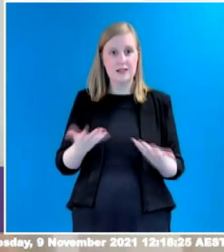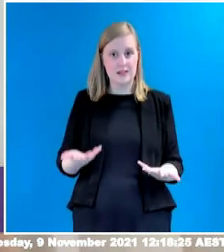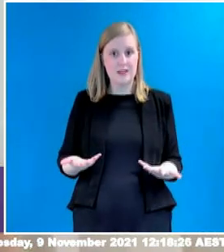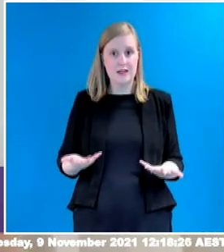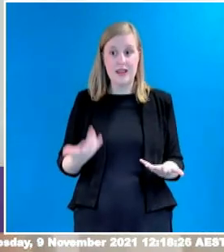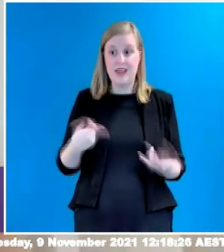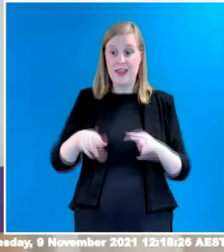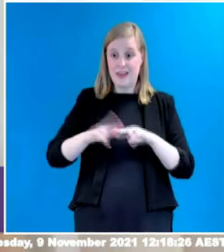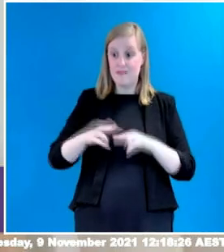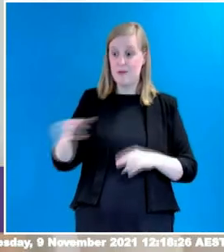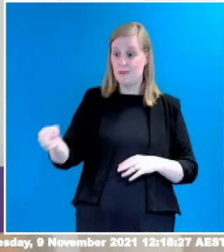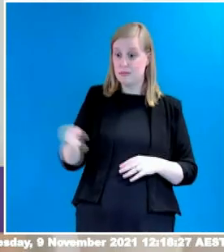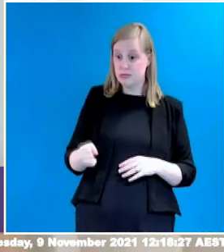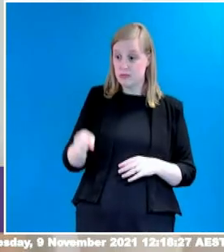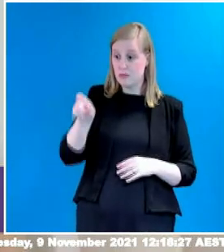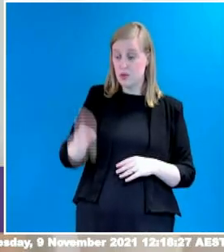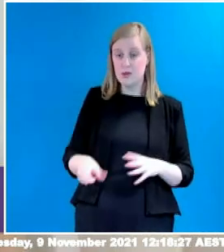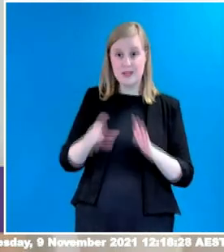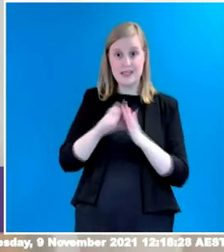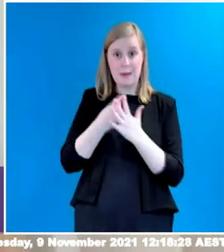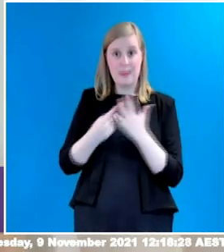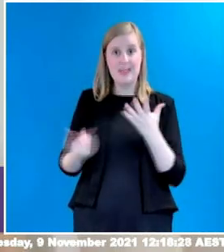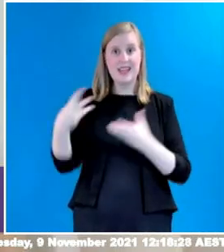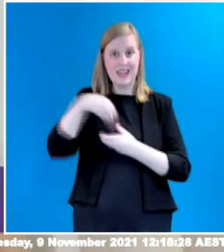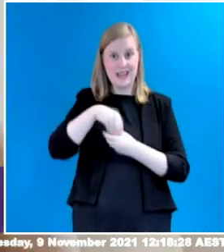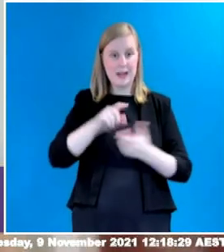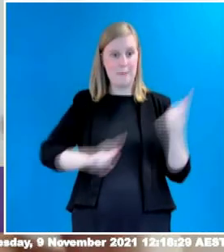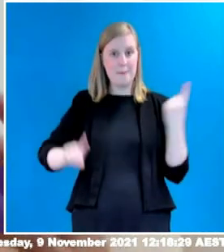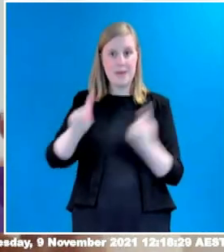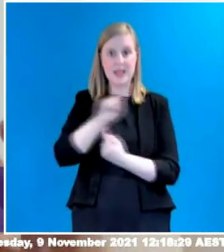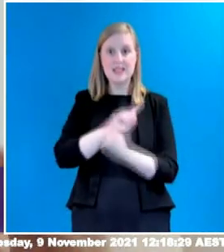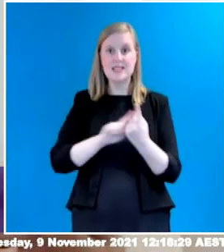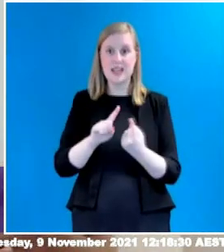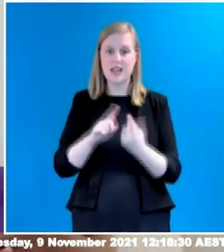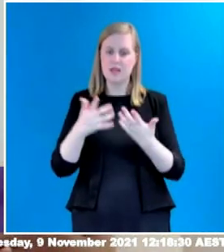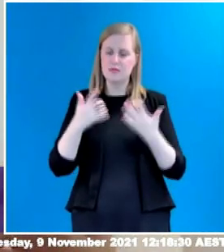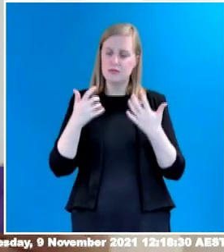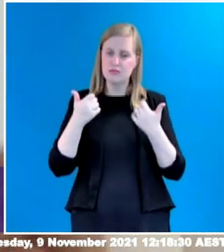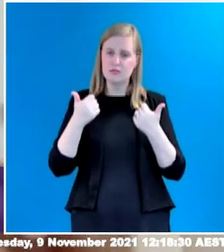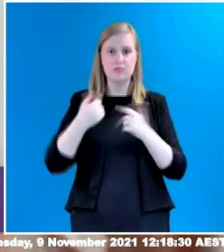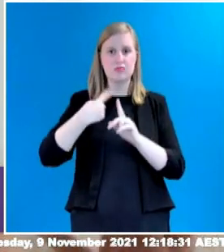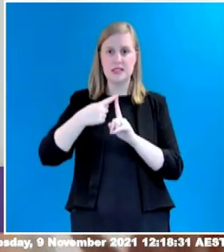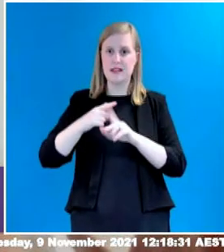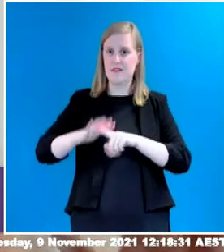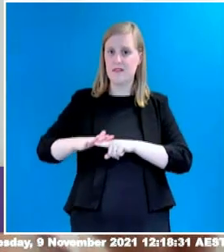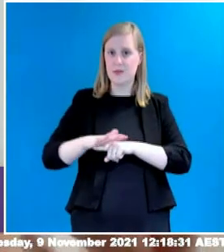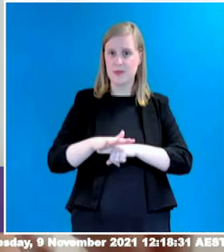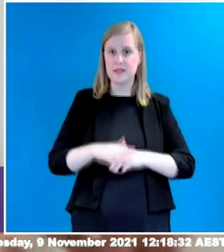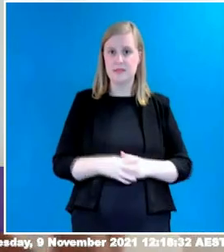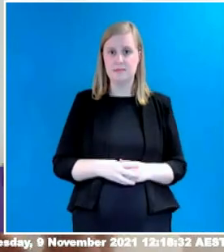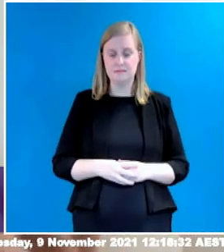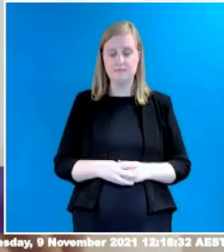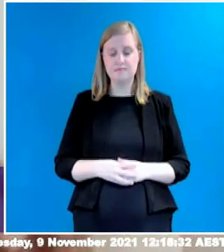That is the importance of having people in the room. It takes us right back to the work in the '80s that was being done around